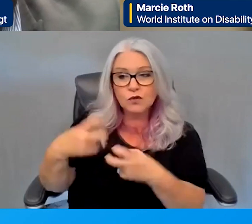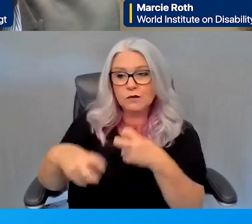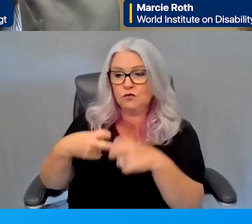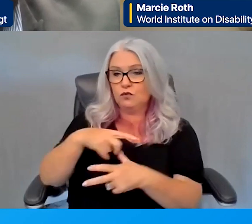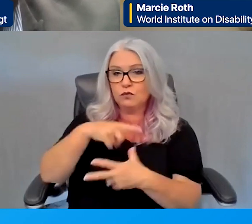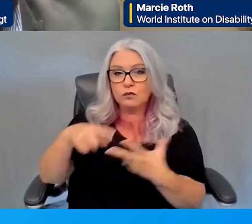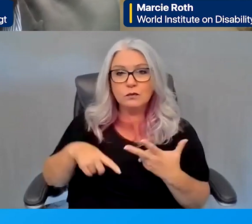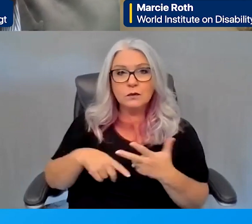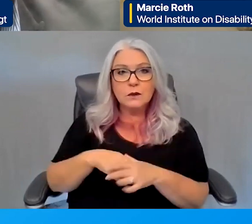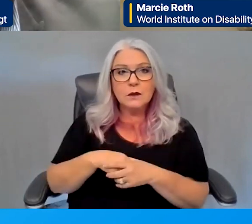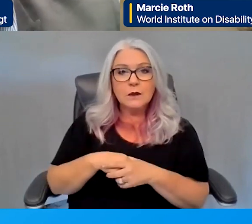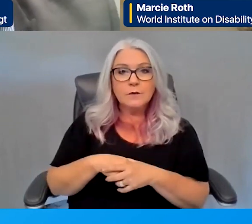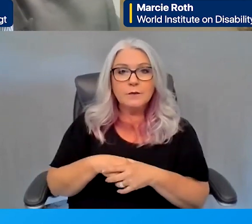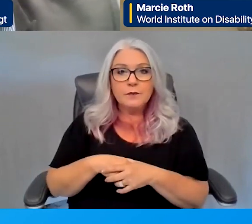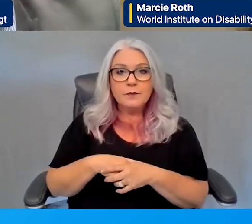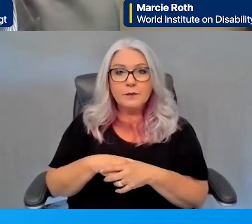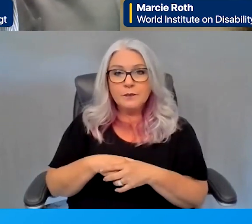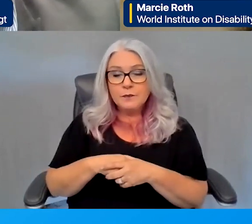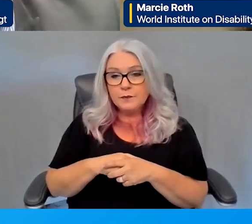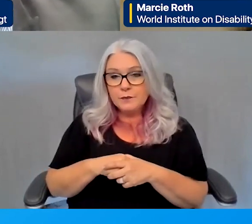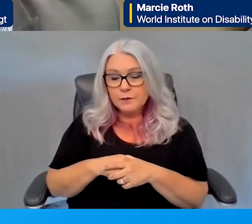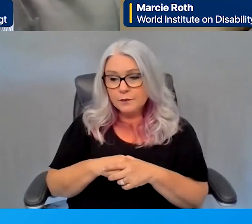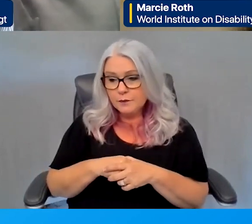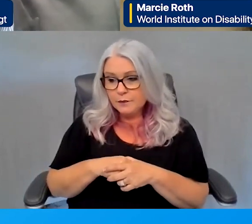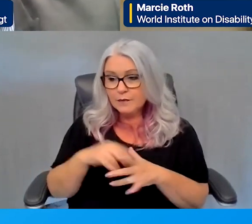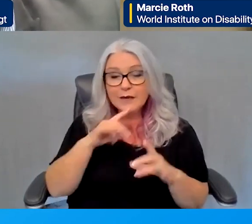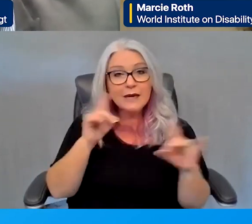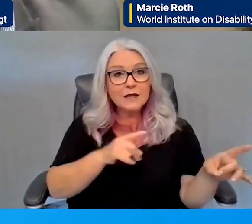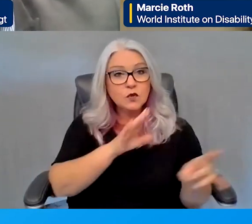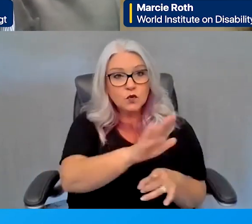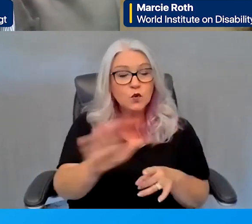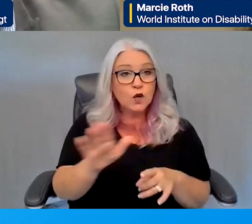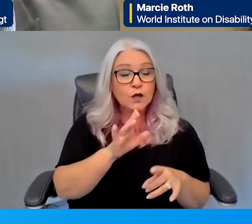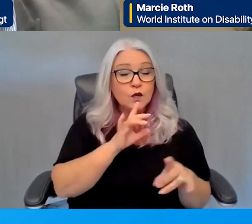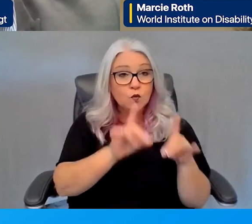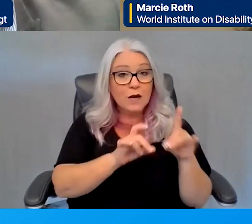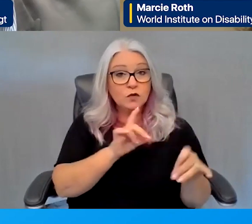so to answer your question about